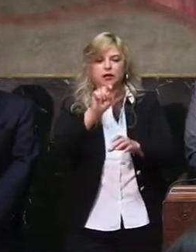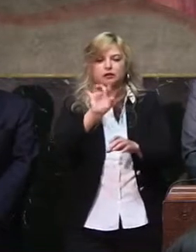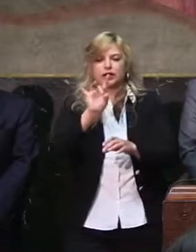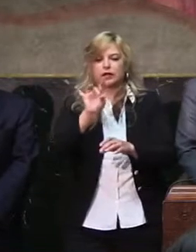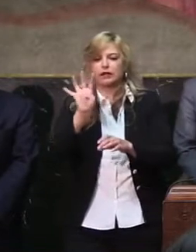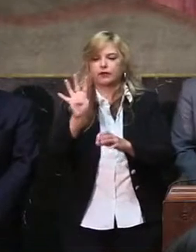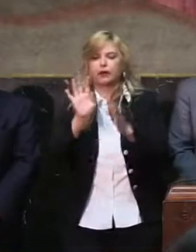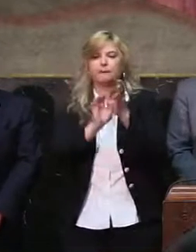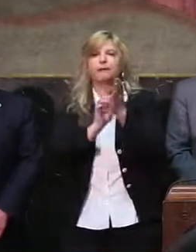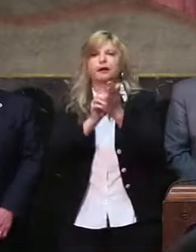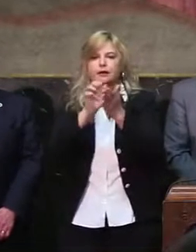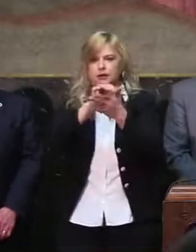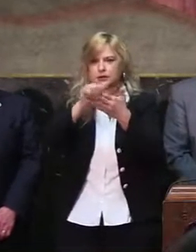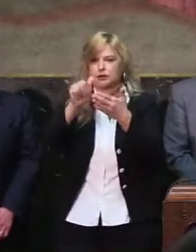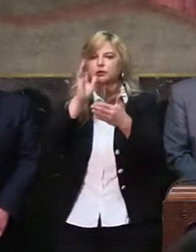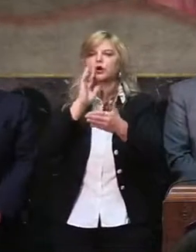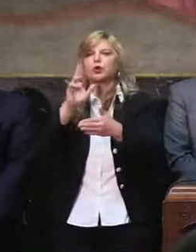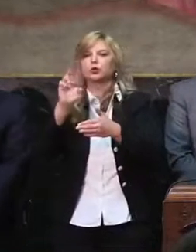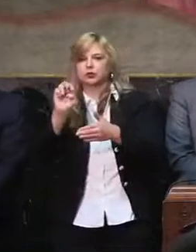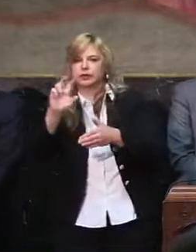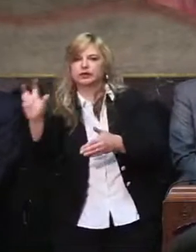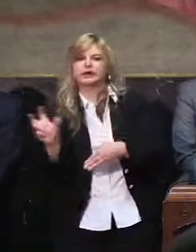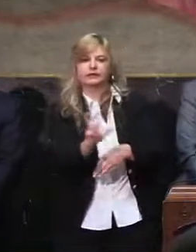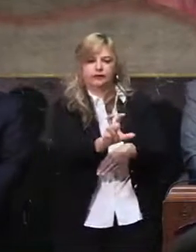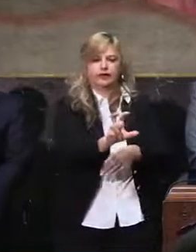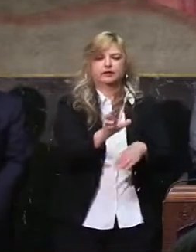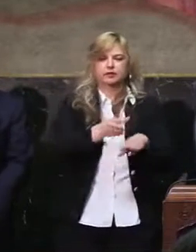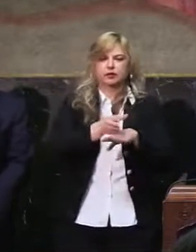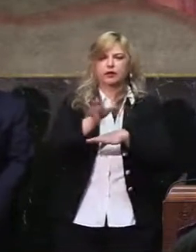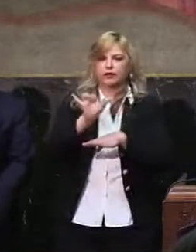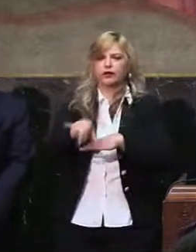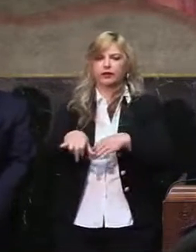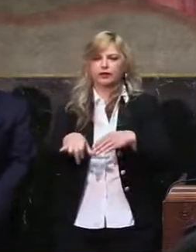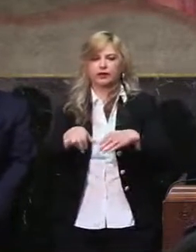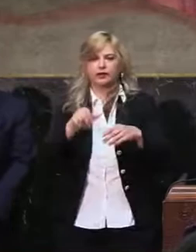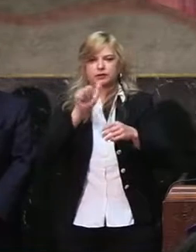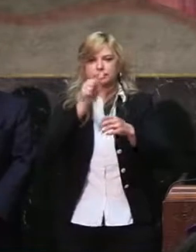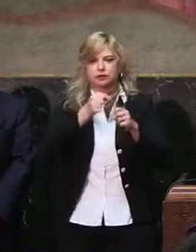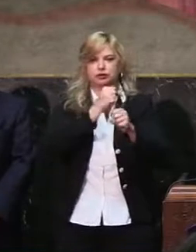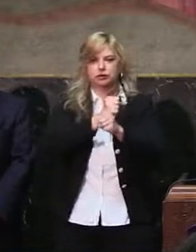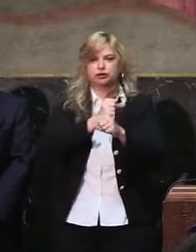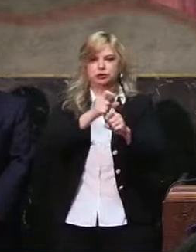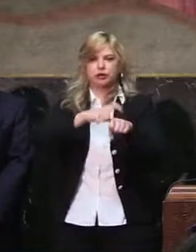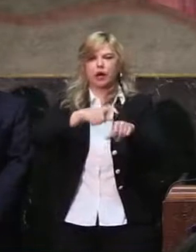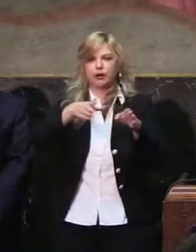dollars that will be reinvested over that same decade of time so with that we